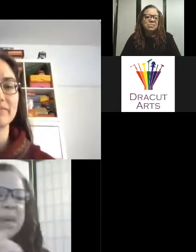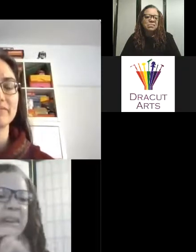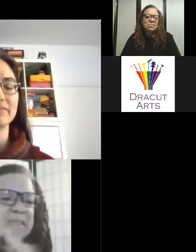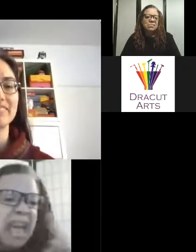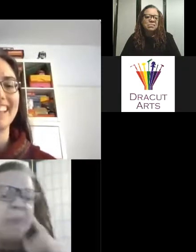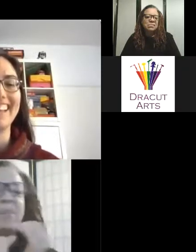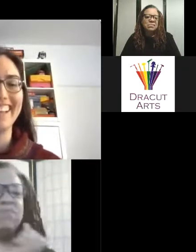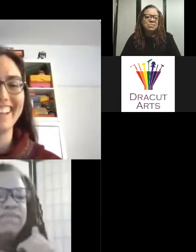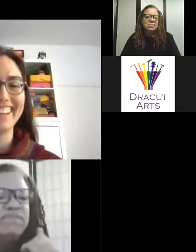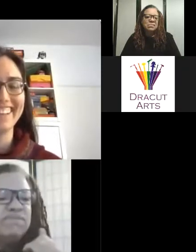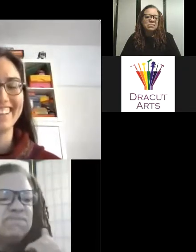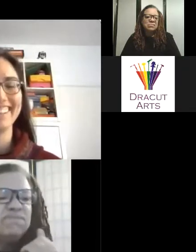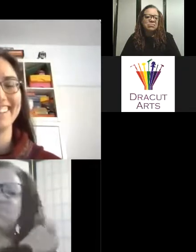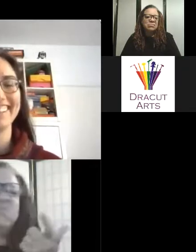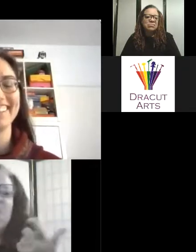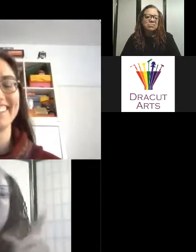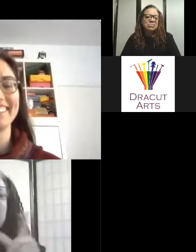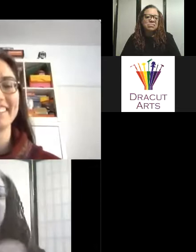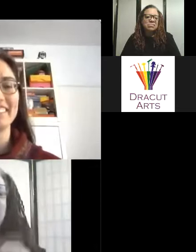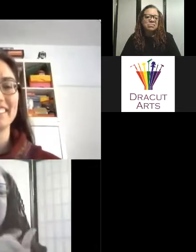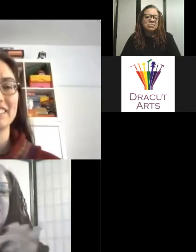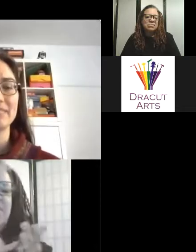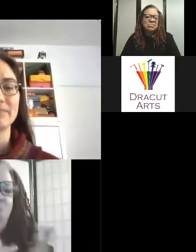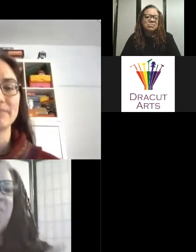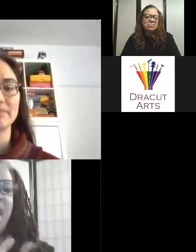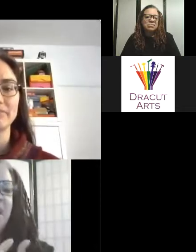and who wants to read that? Um, and then, once I got into